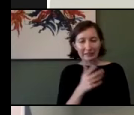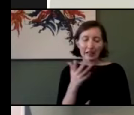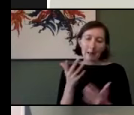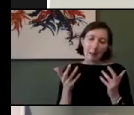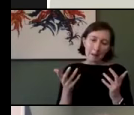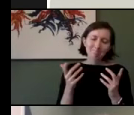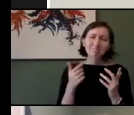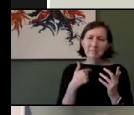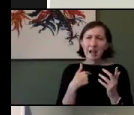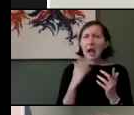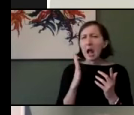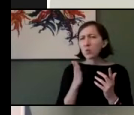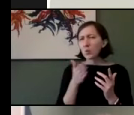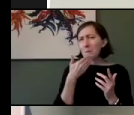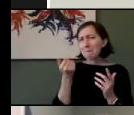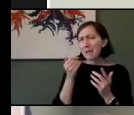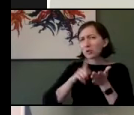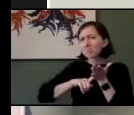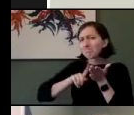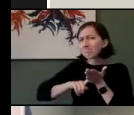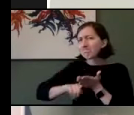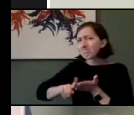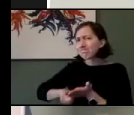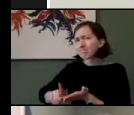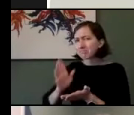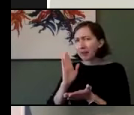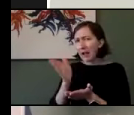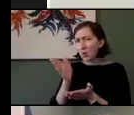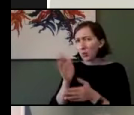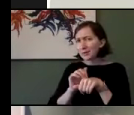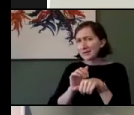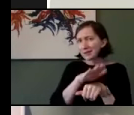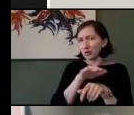that answer up and absolutely look more into the guidance.